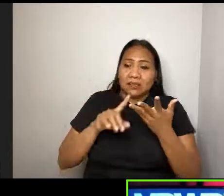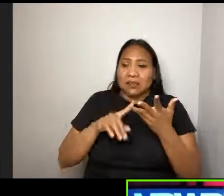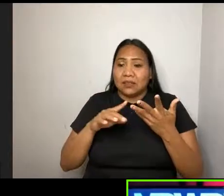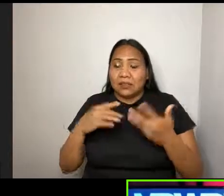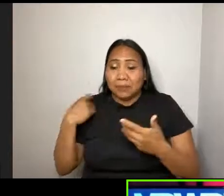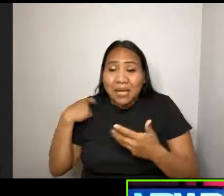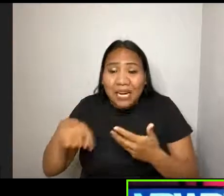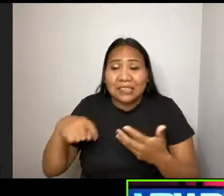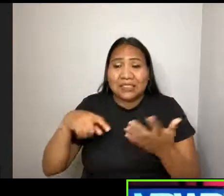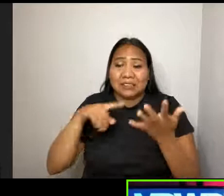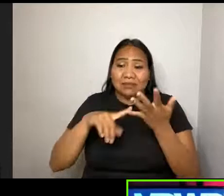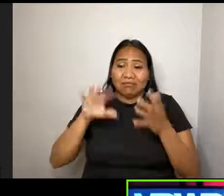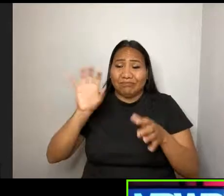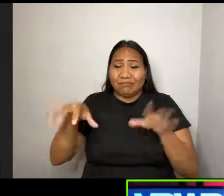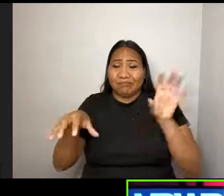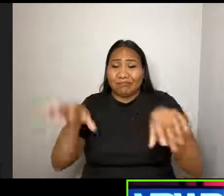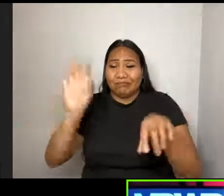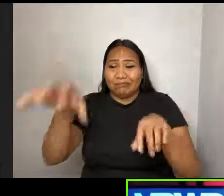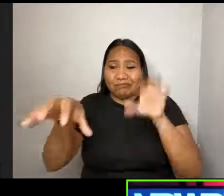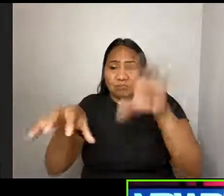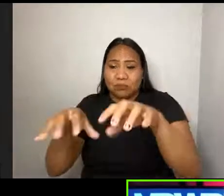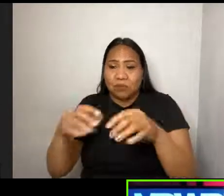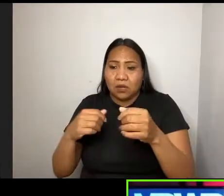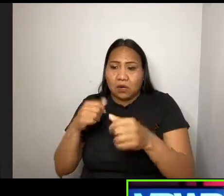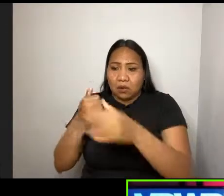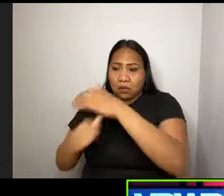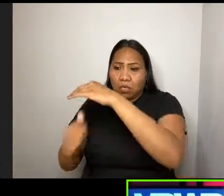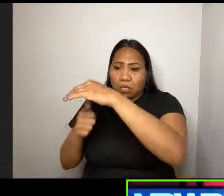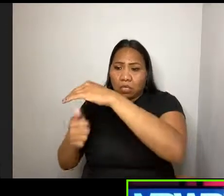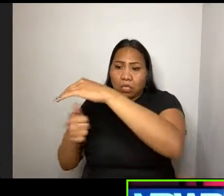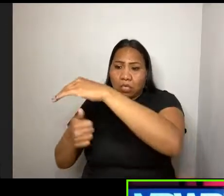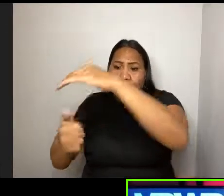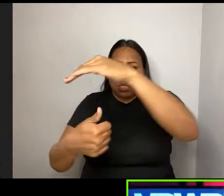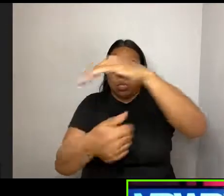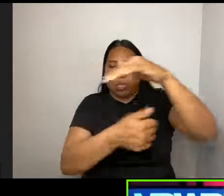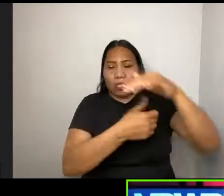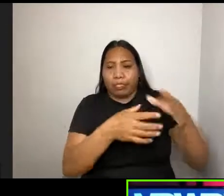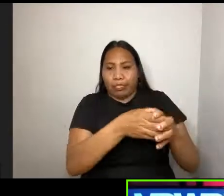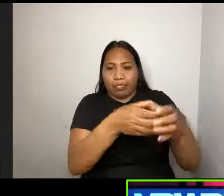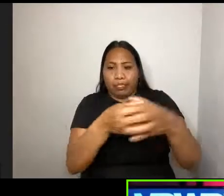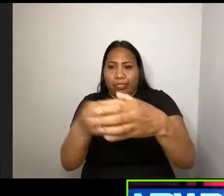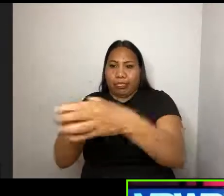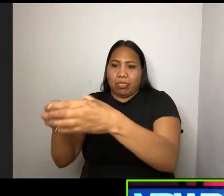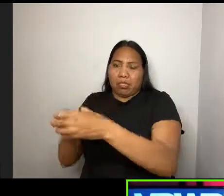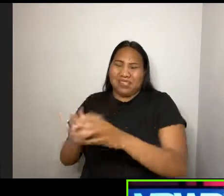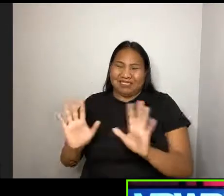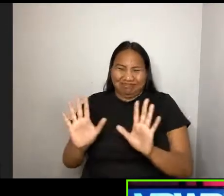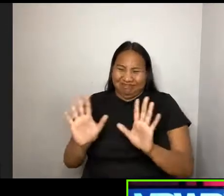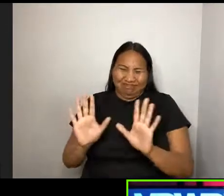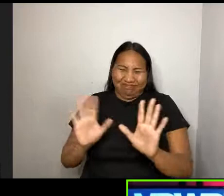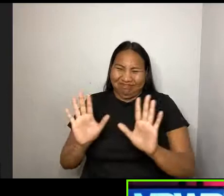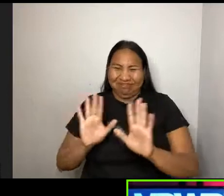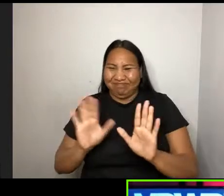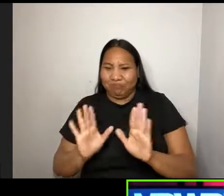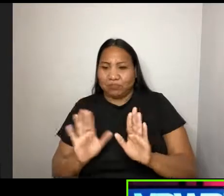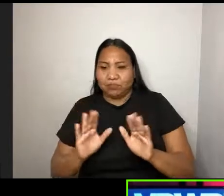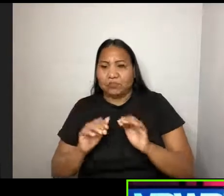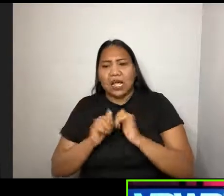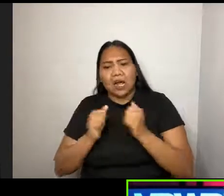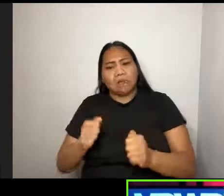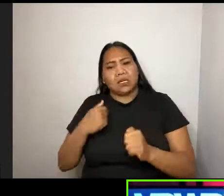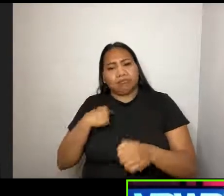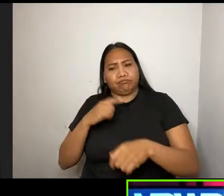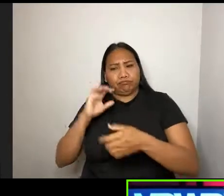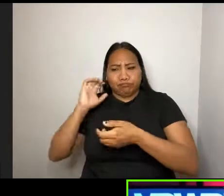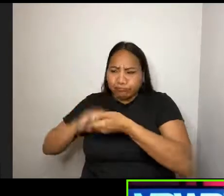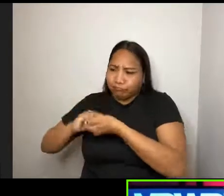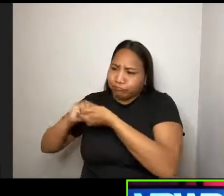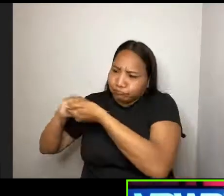are all kept apart. How do you keep people from organizing and getting collective power? You keep